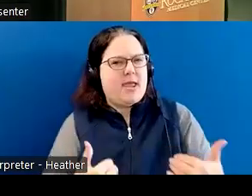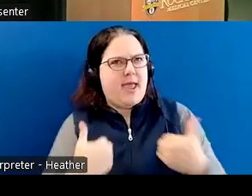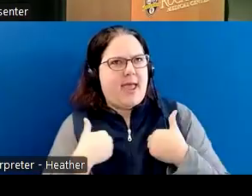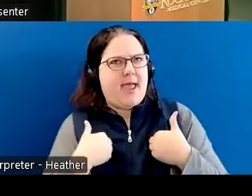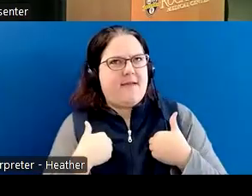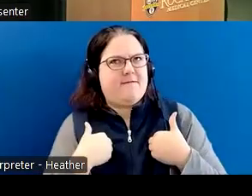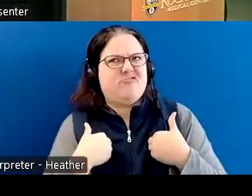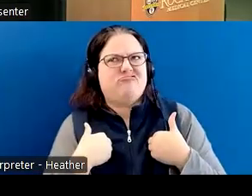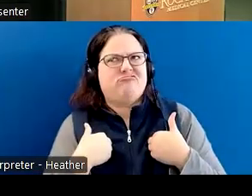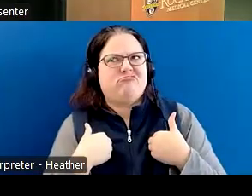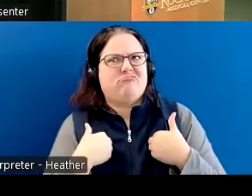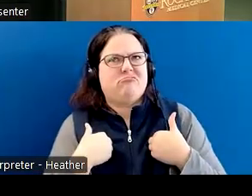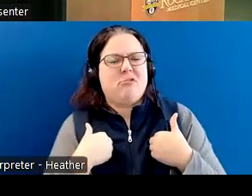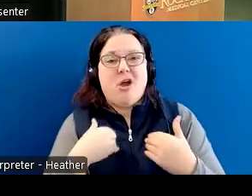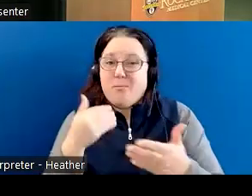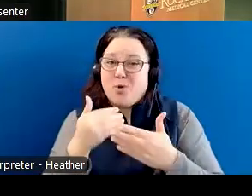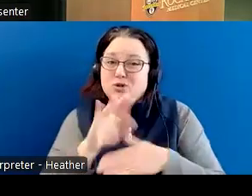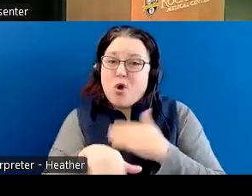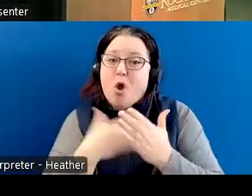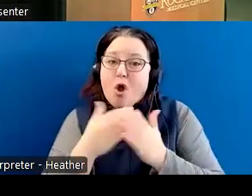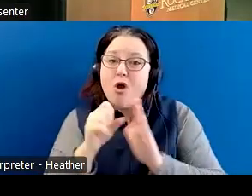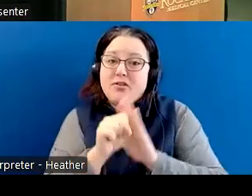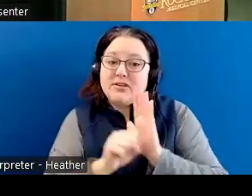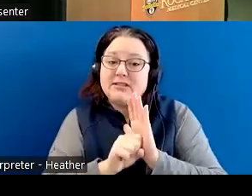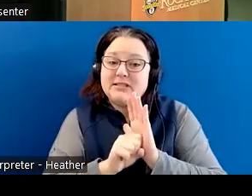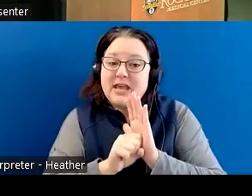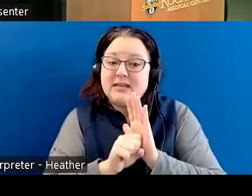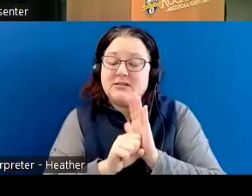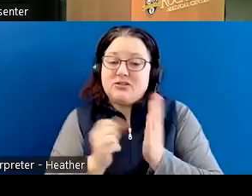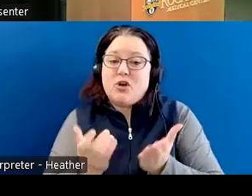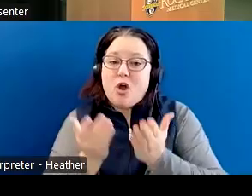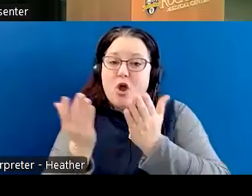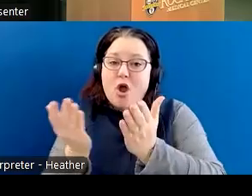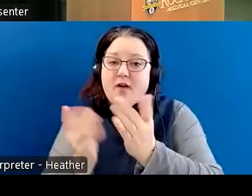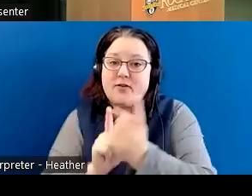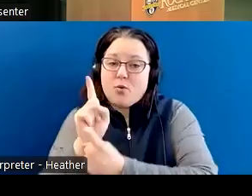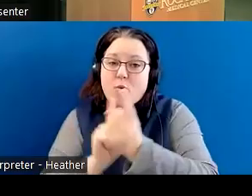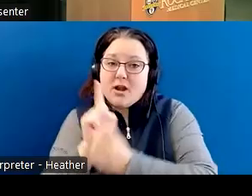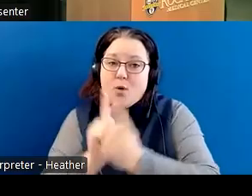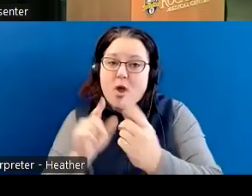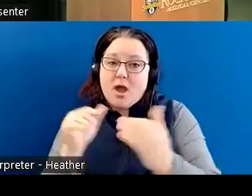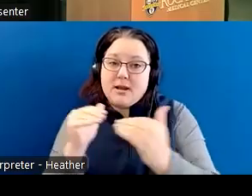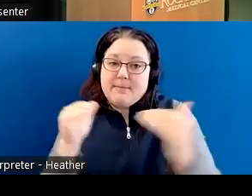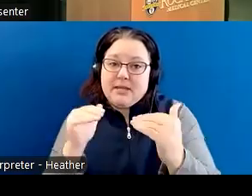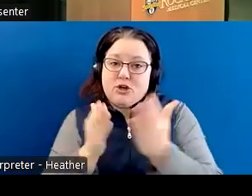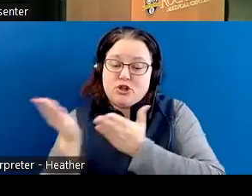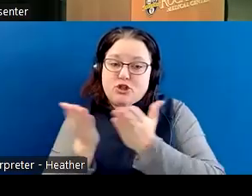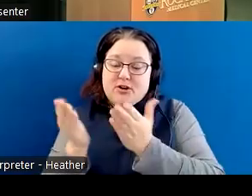almost all the states are offering reimbursement for one-on-one peer services. Um and this includes